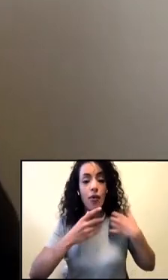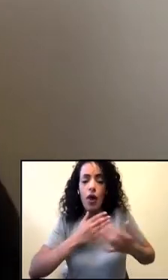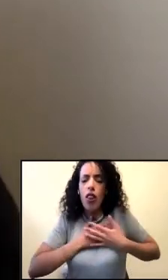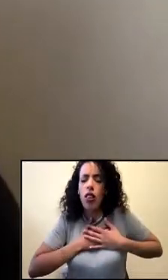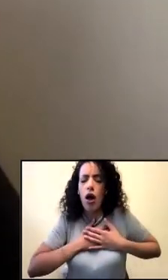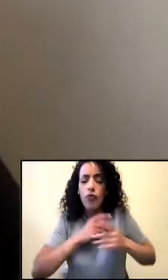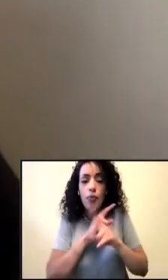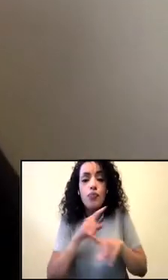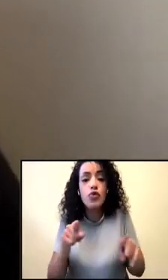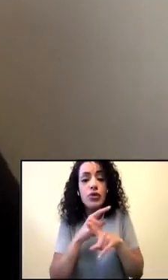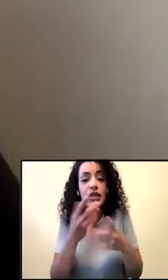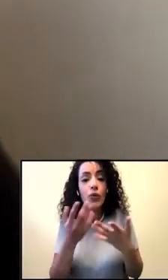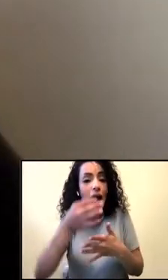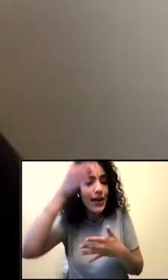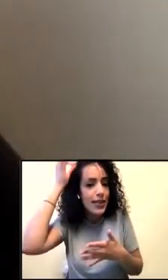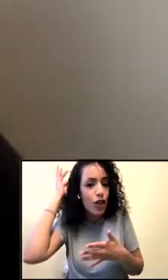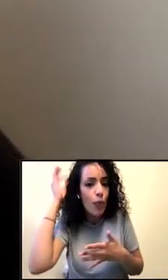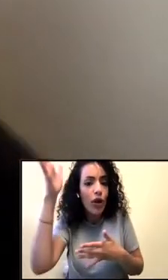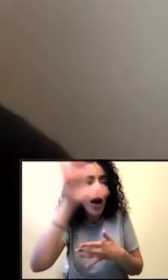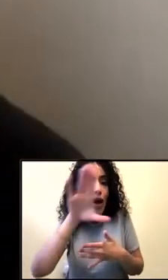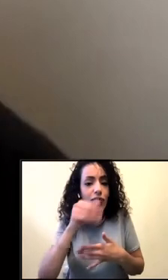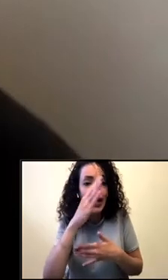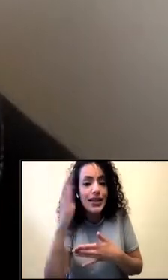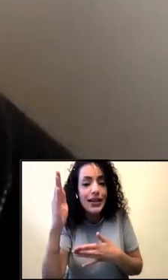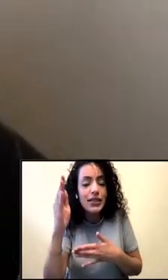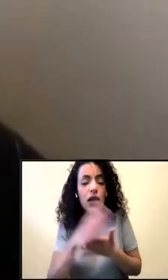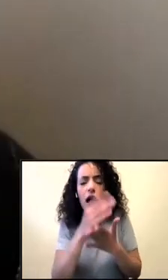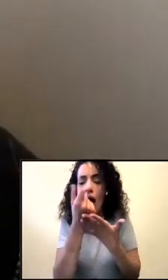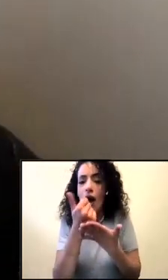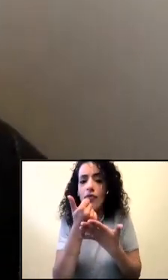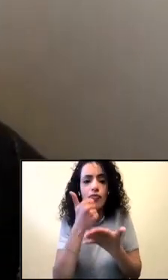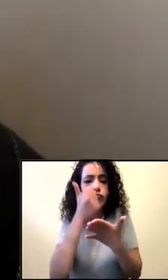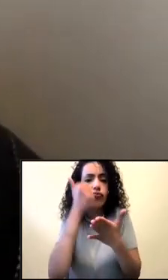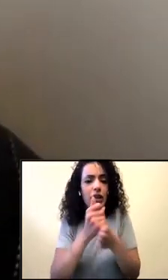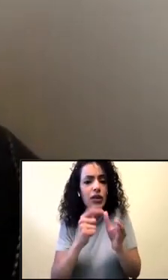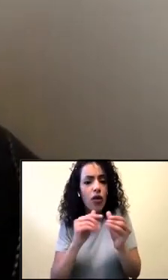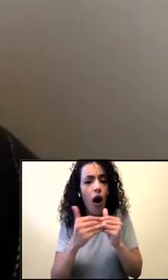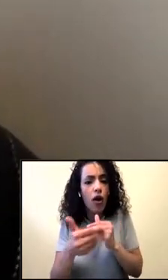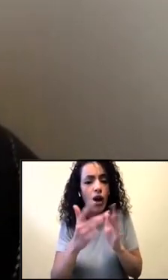are some really great like alternative archives on online on YouTube on Twitter. There are people